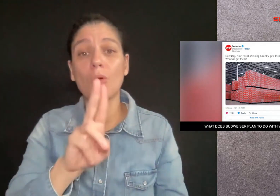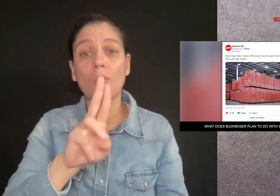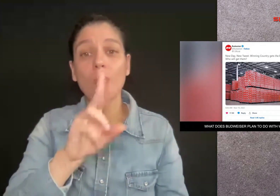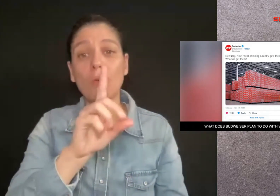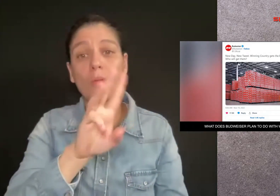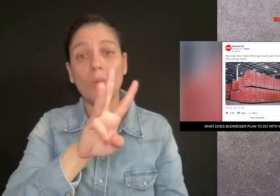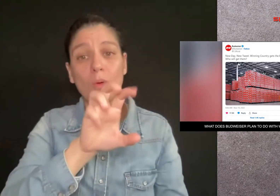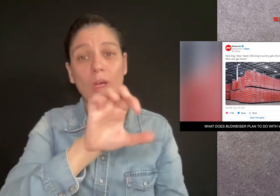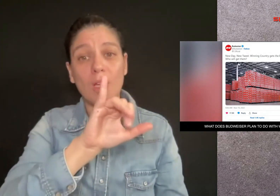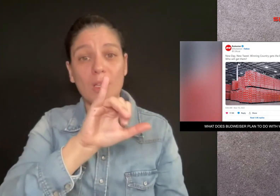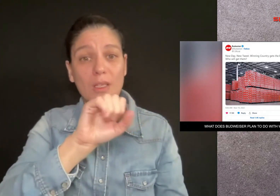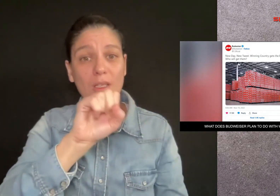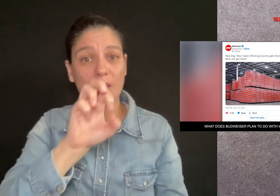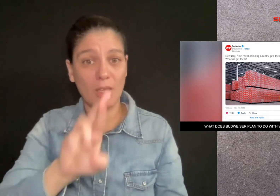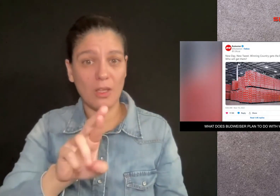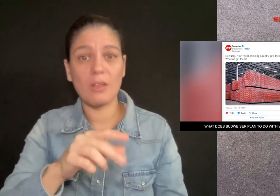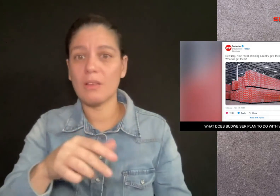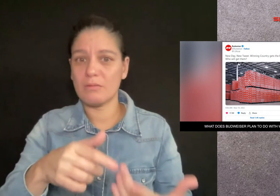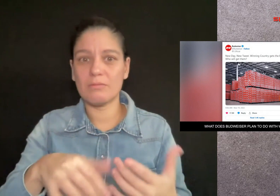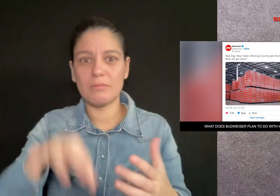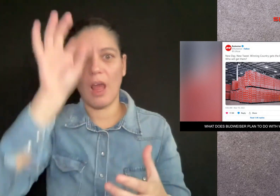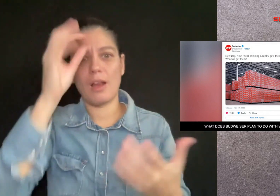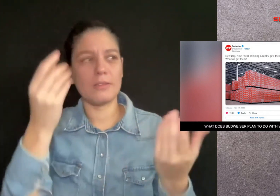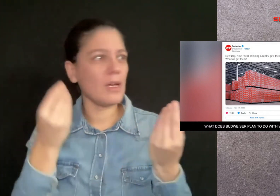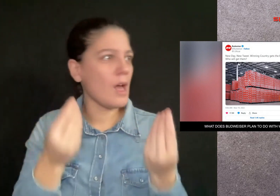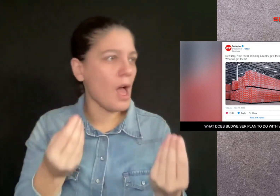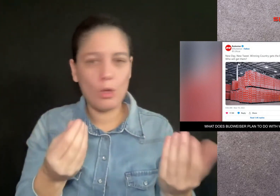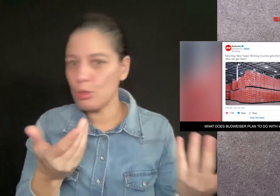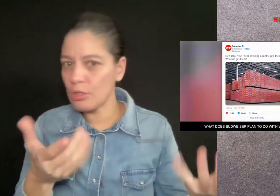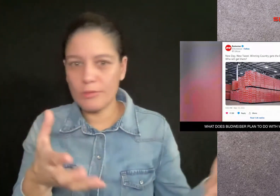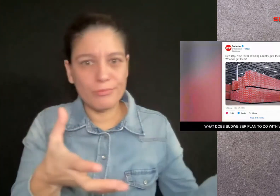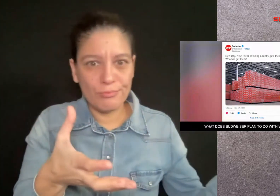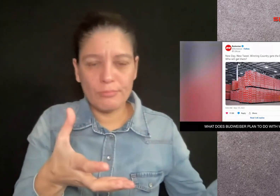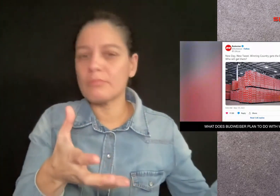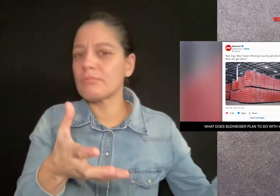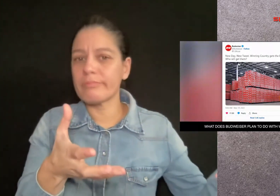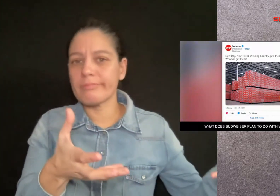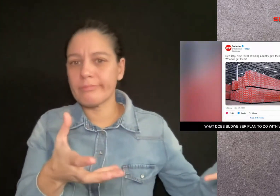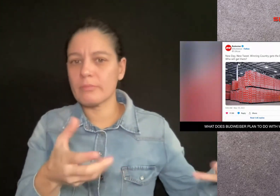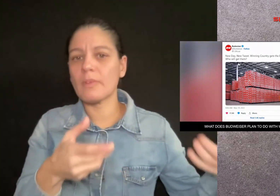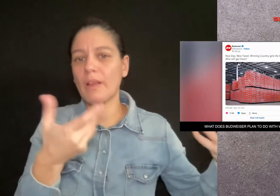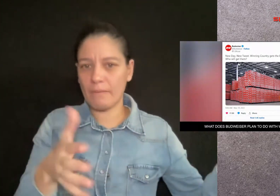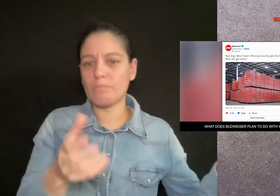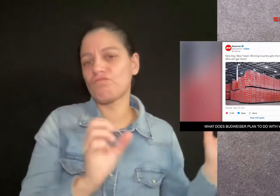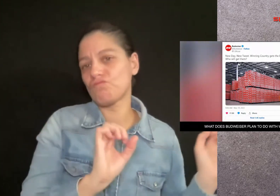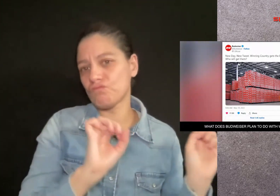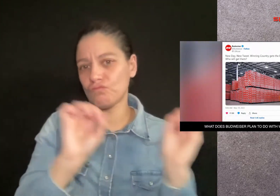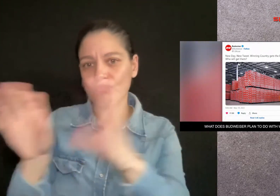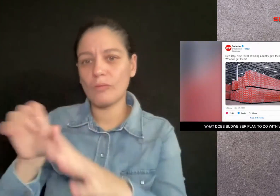well Budweiser came up with an innovative way to get rid of it all it will ship the